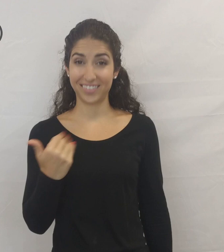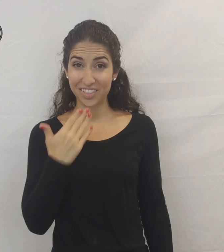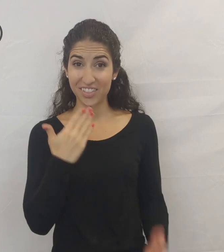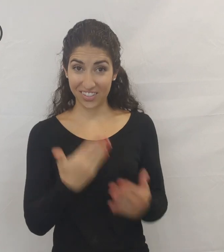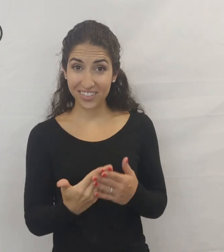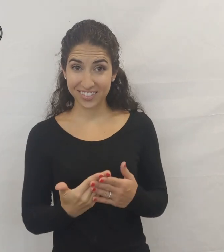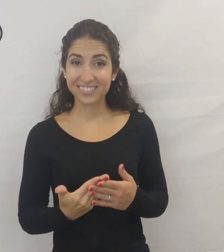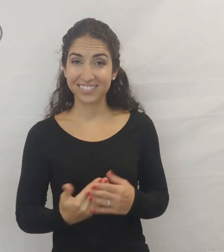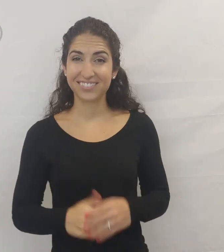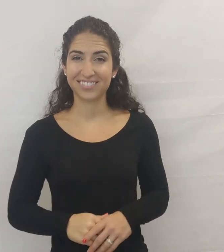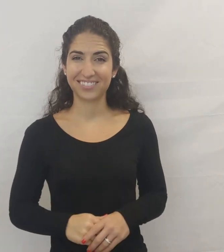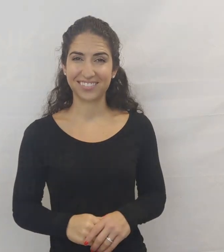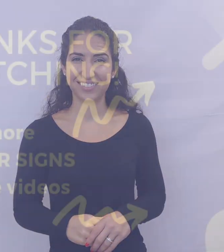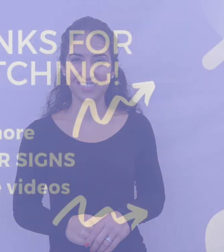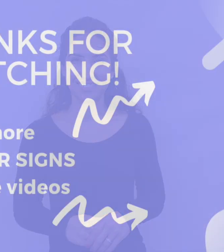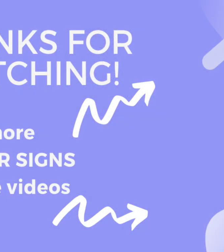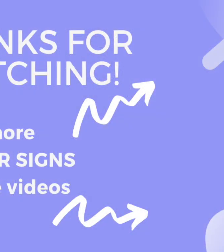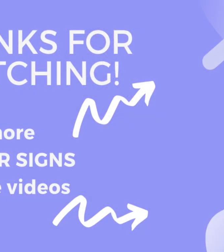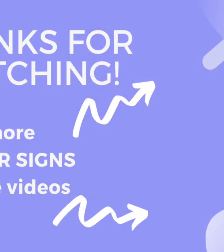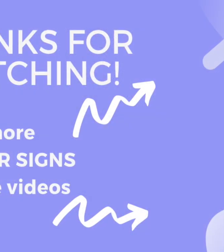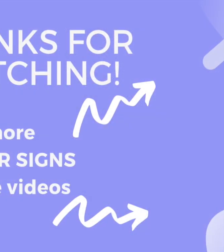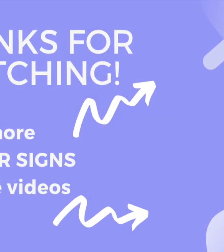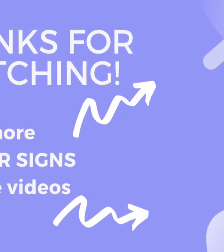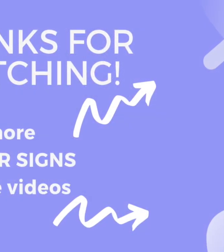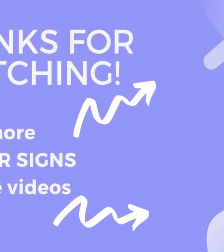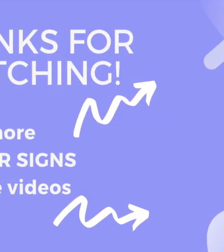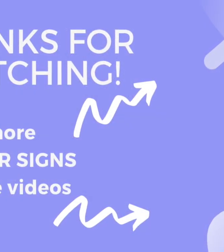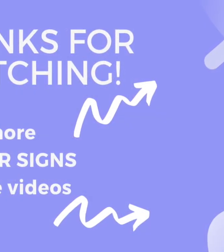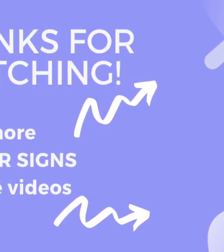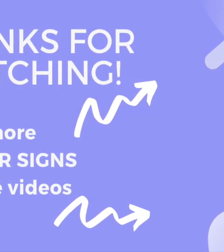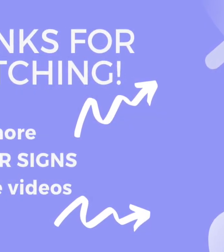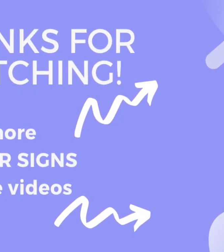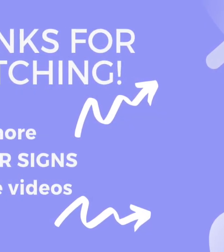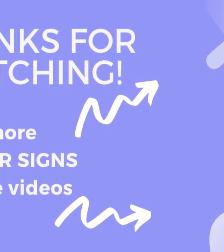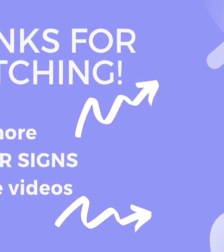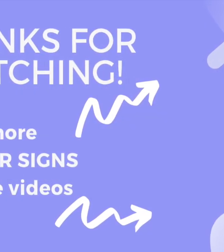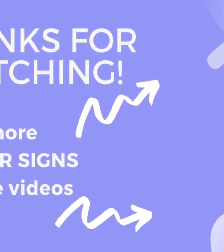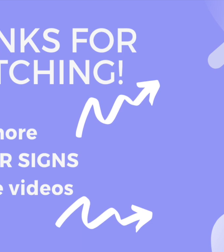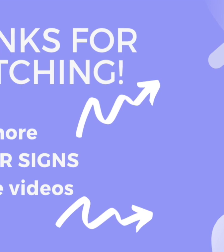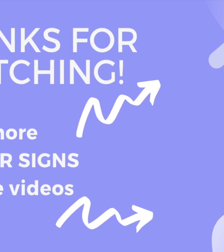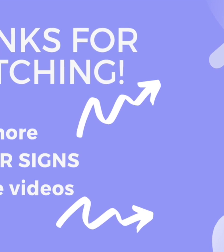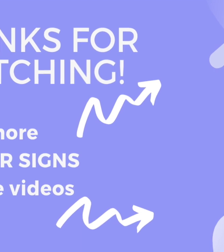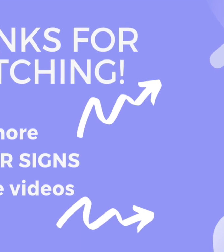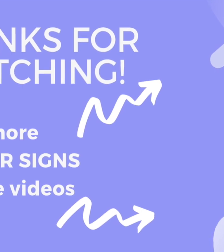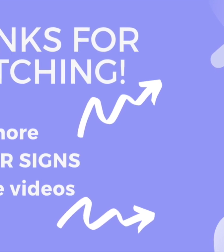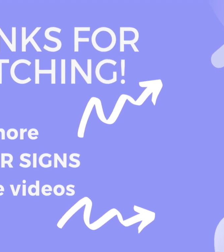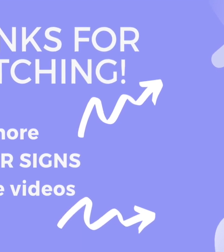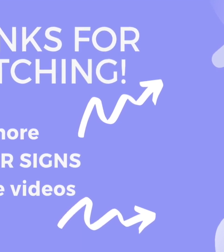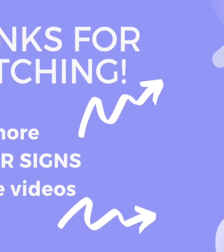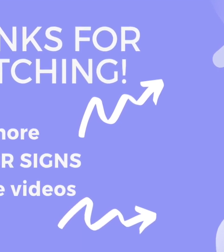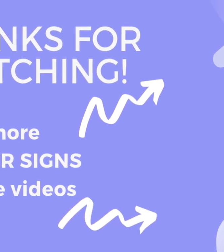Good? Thanks for watching! Here are more number signs in these other videos.